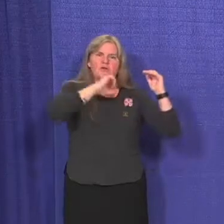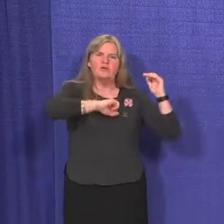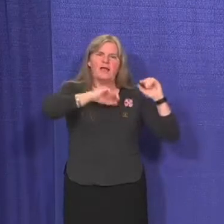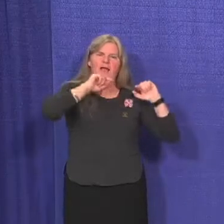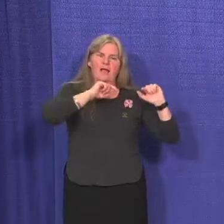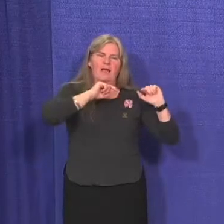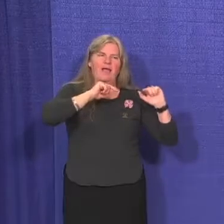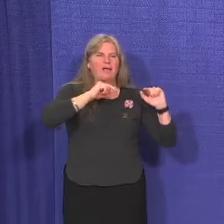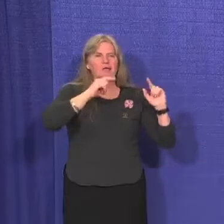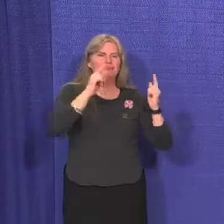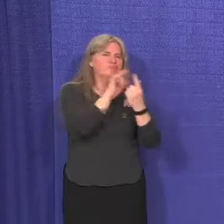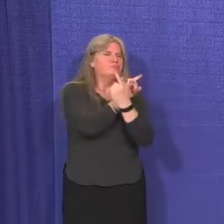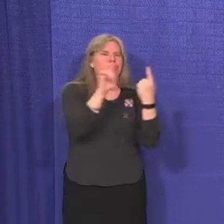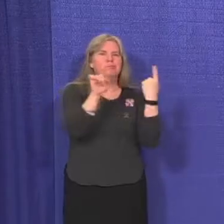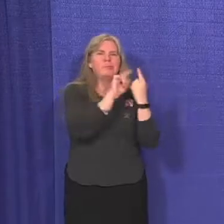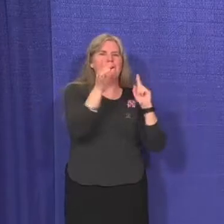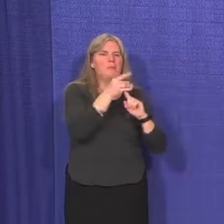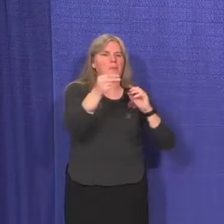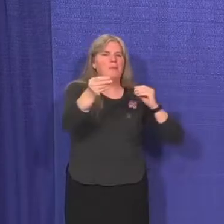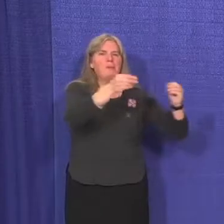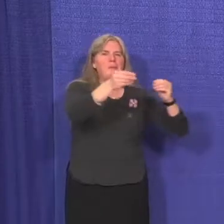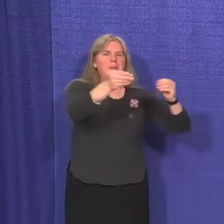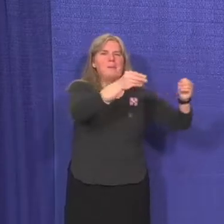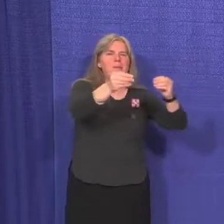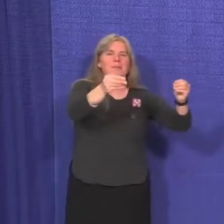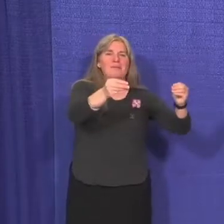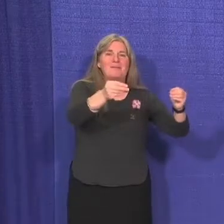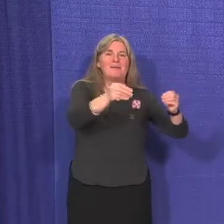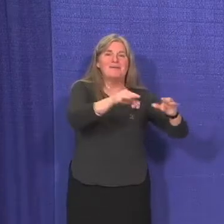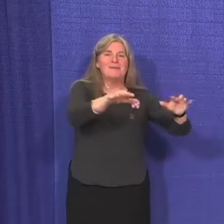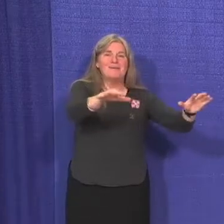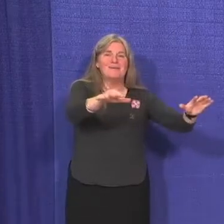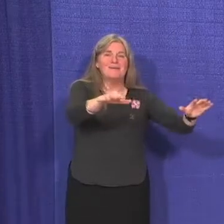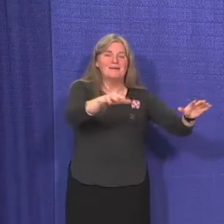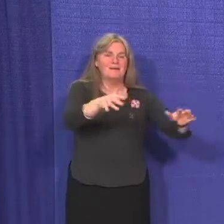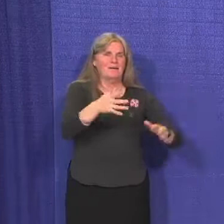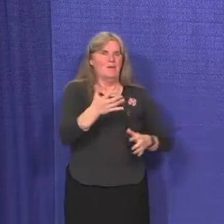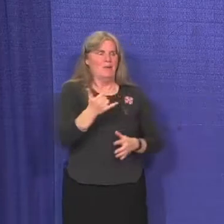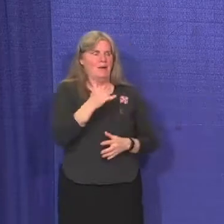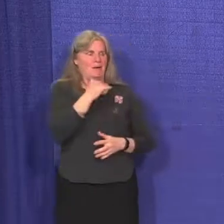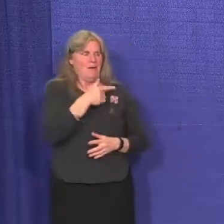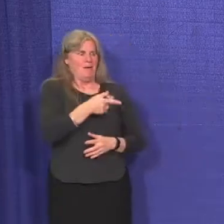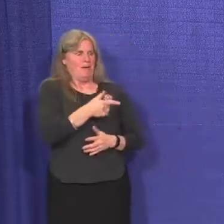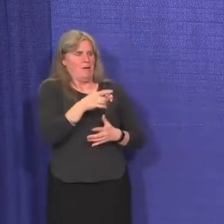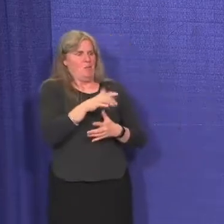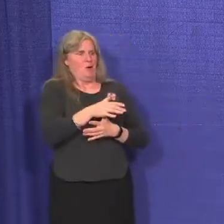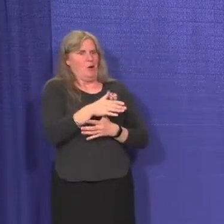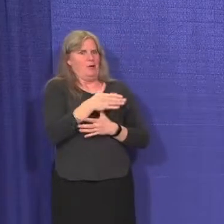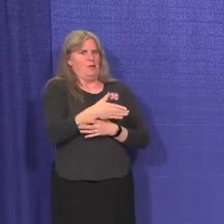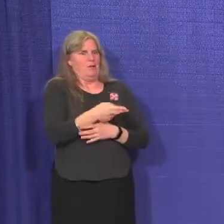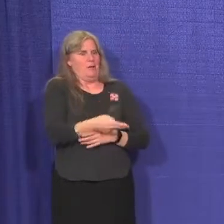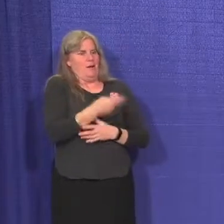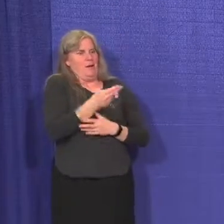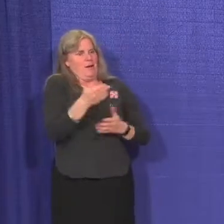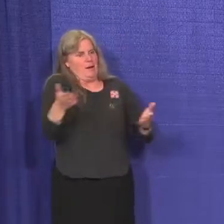For the young people where is -- where we seeing transmission.